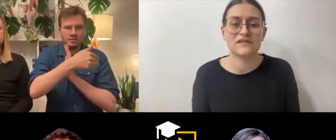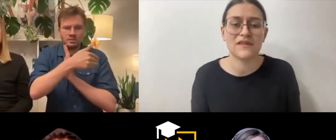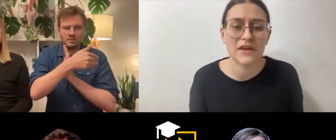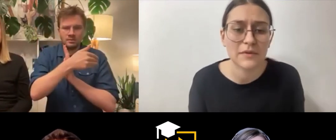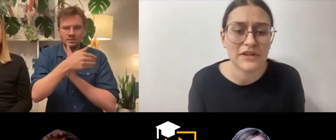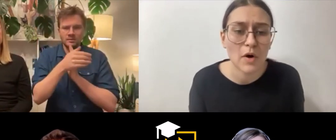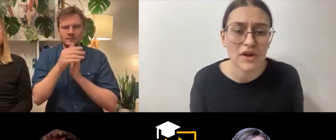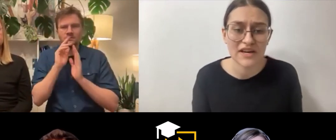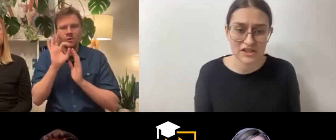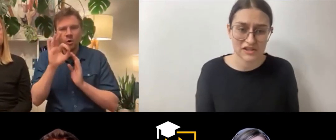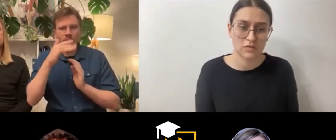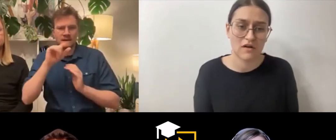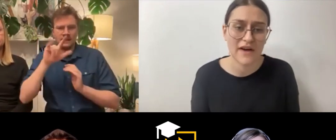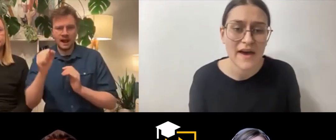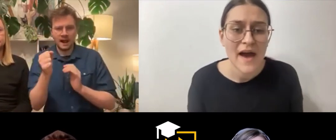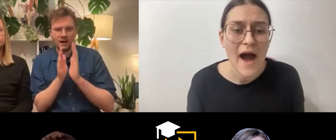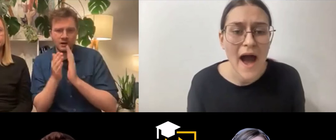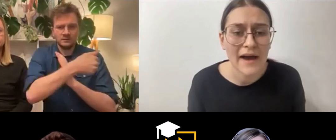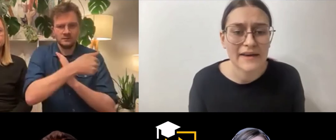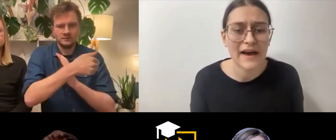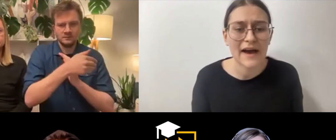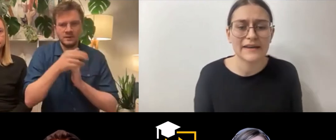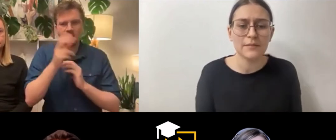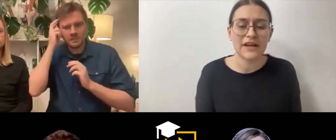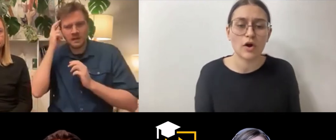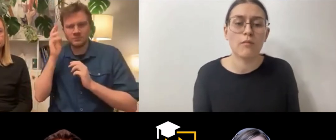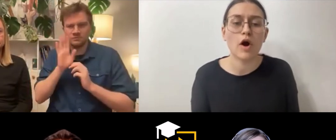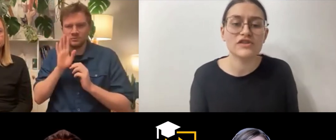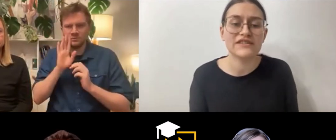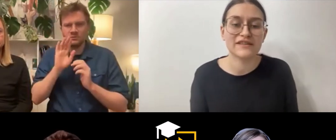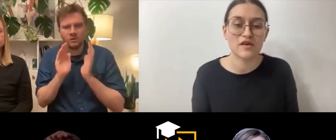is that the first uses my residual hearing